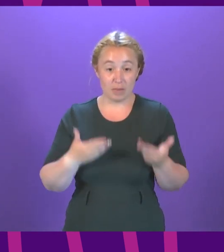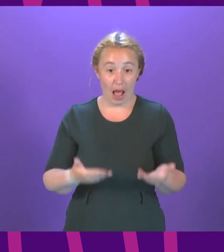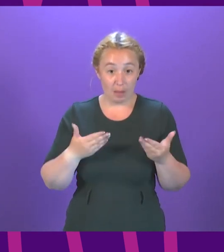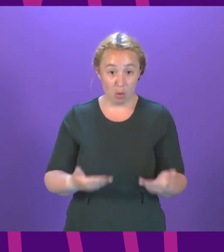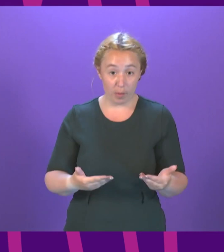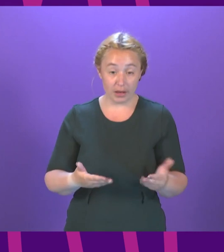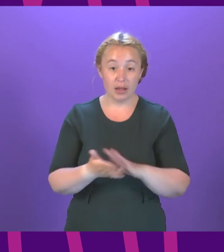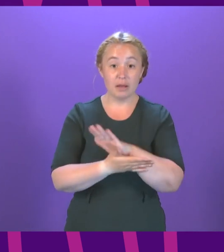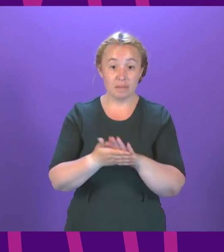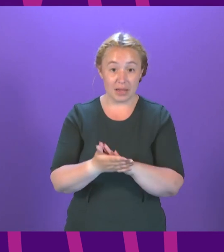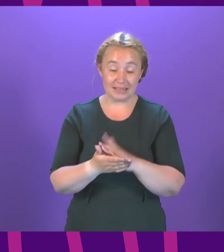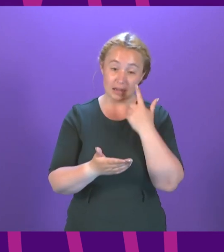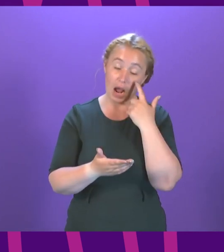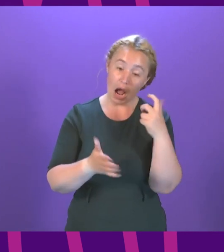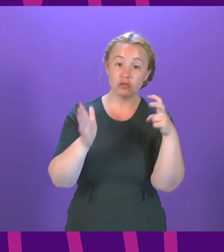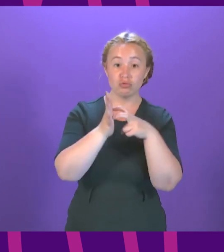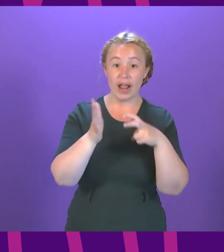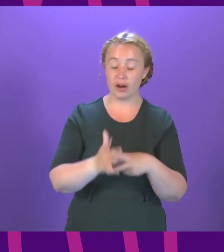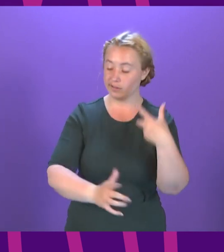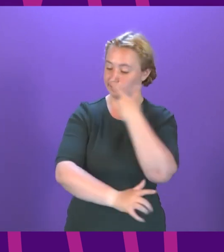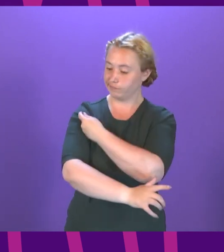provides people with a record of their vaccination status, if they need that for